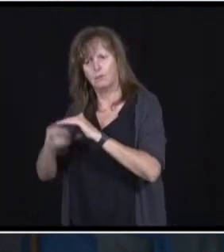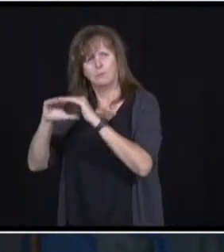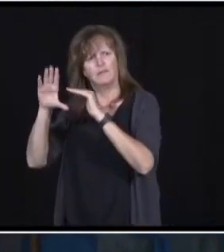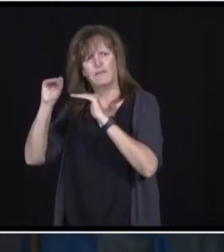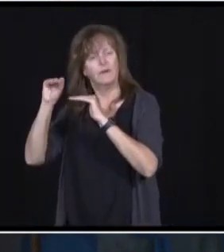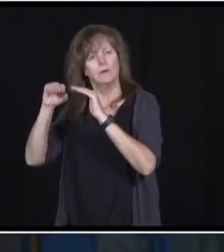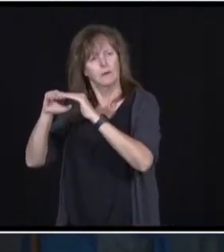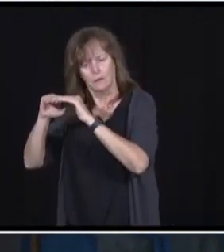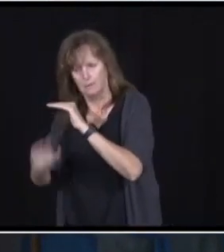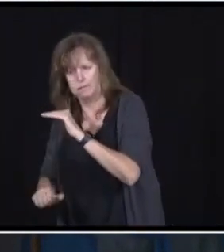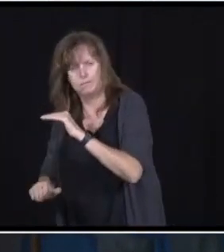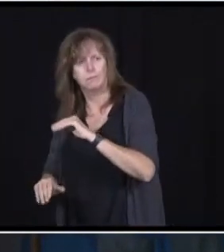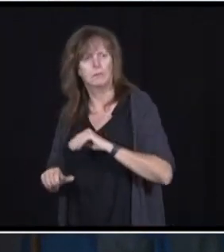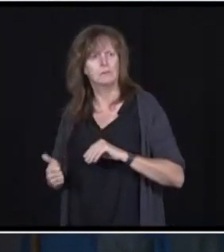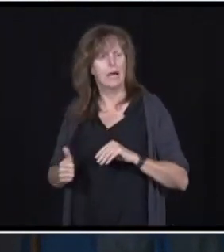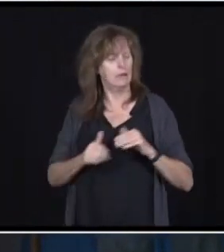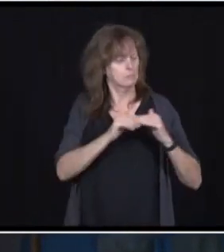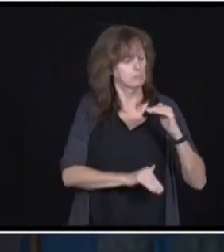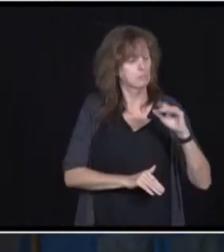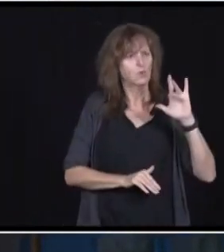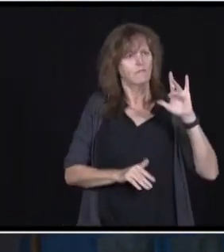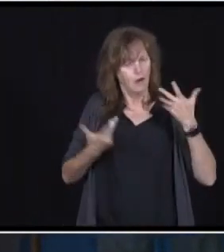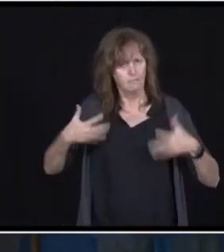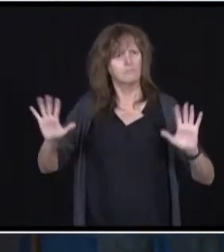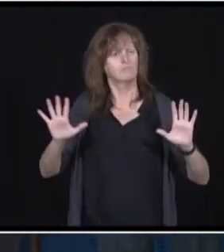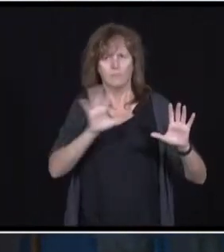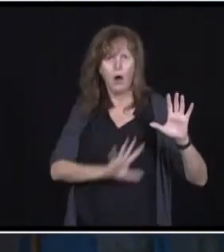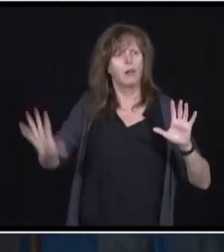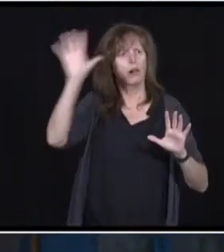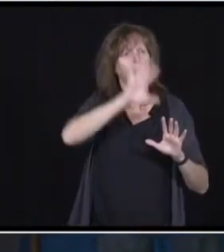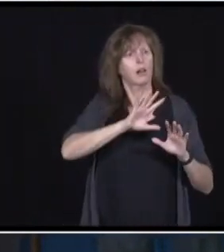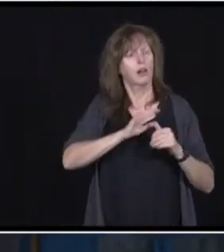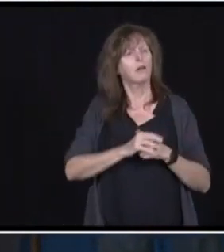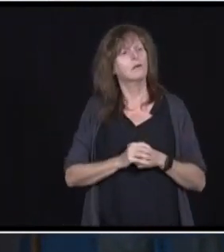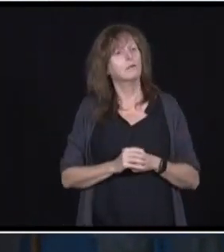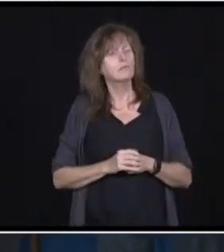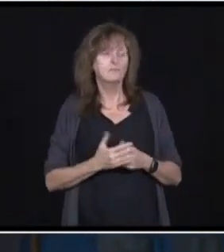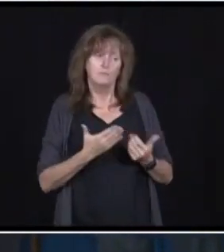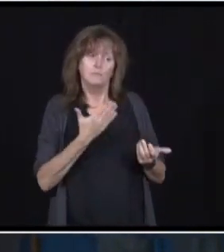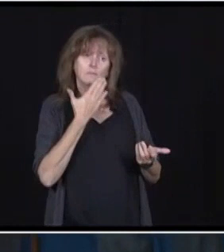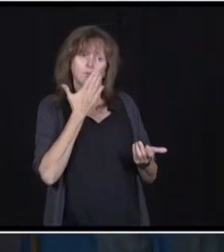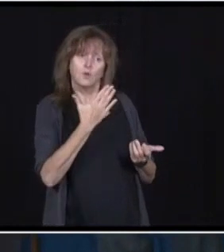the province to get out in front of things? Why leave it to those areas?